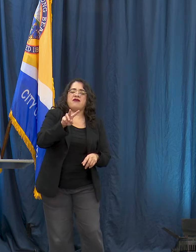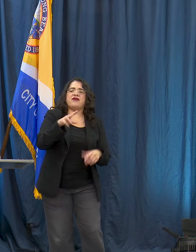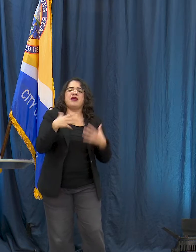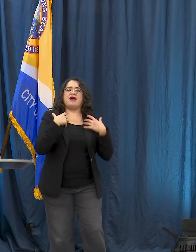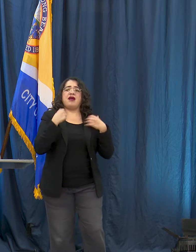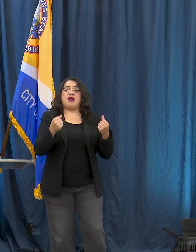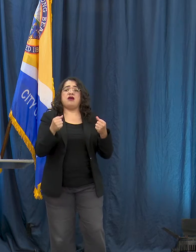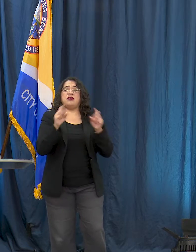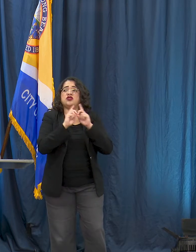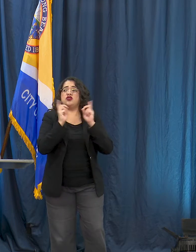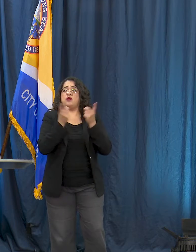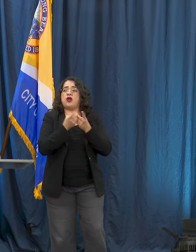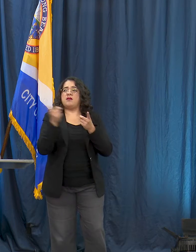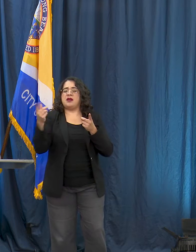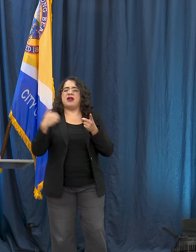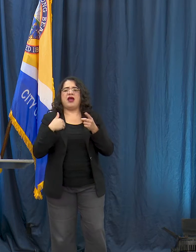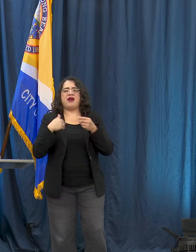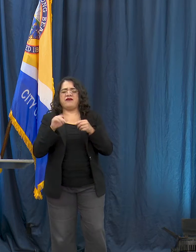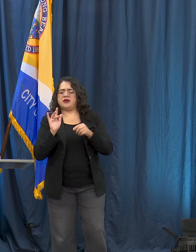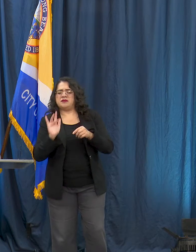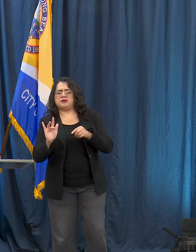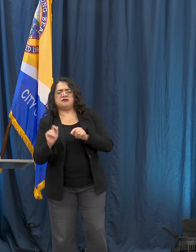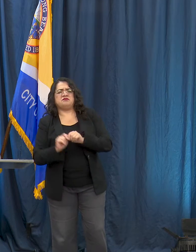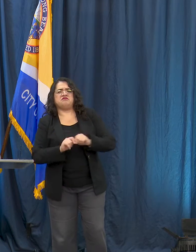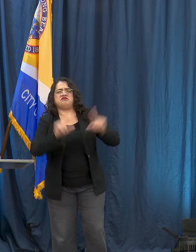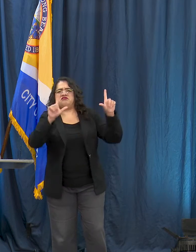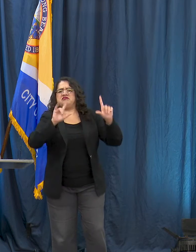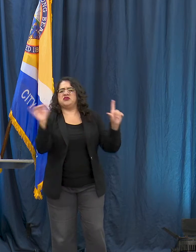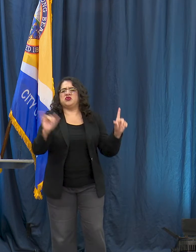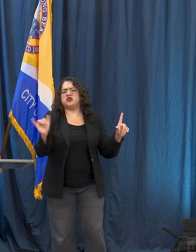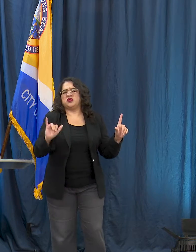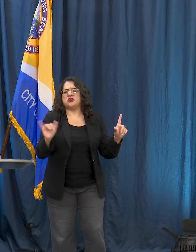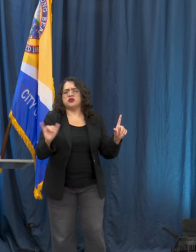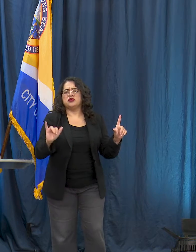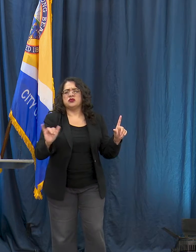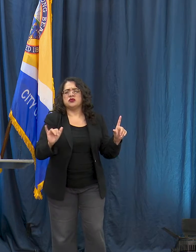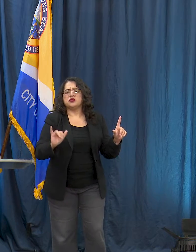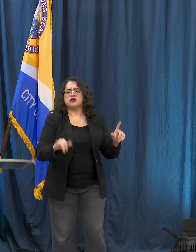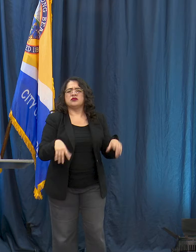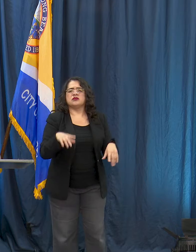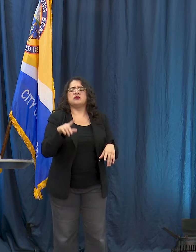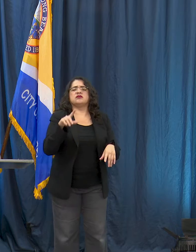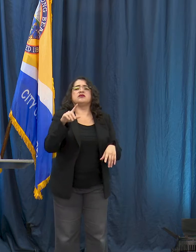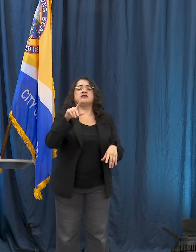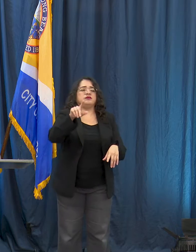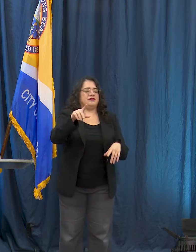website from what I understand, and we're going to have all of the announcements as it relates to these industries